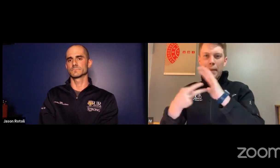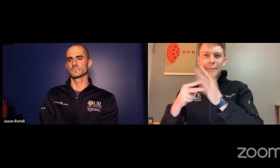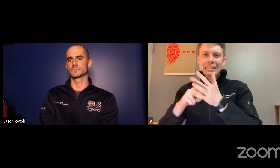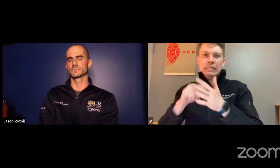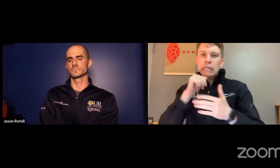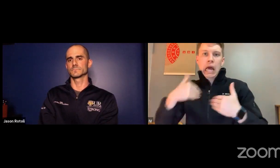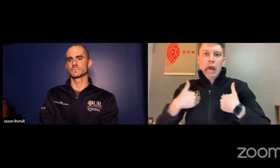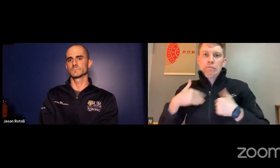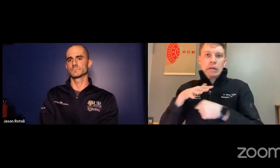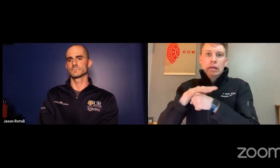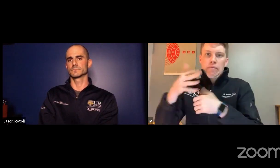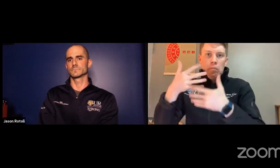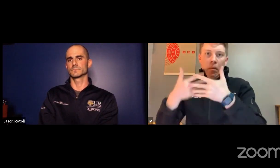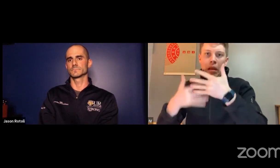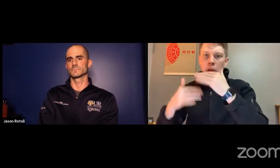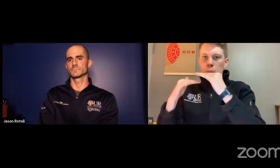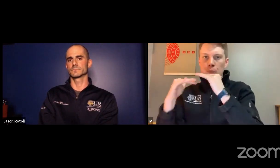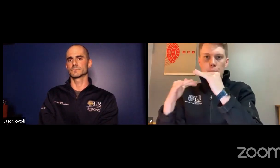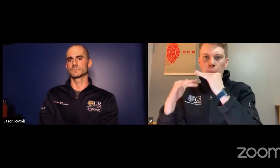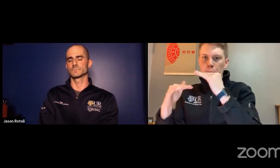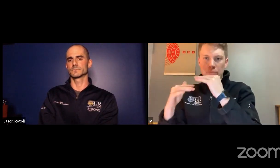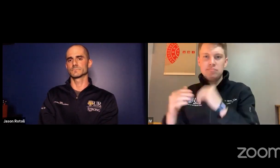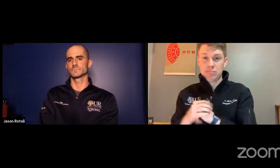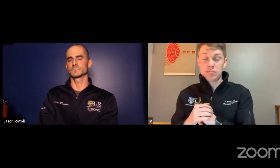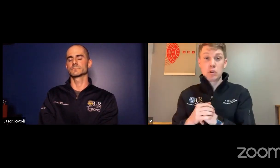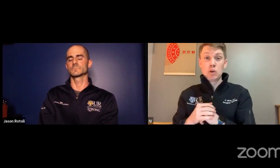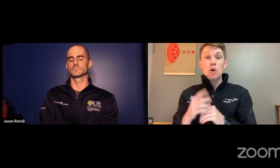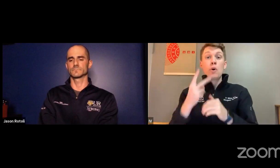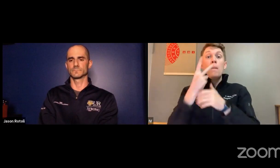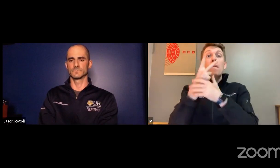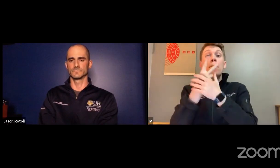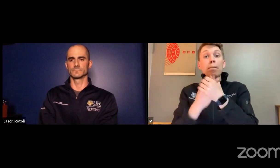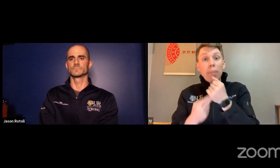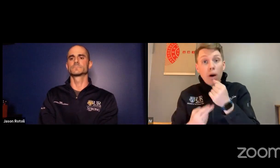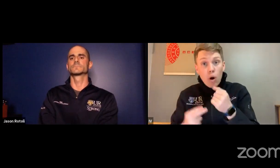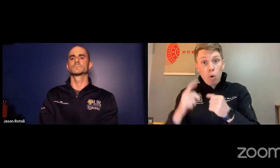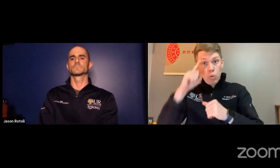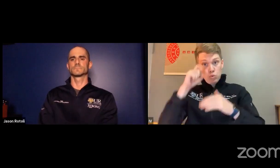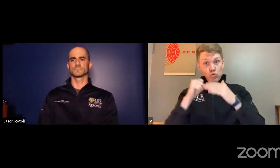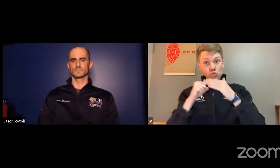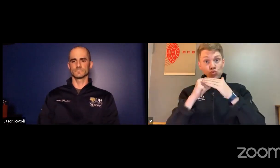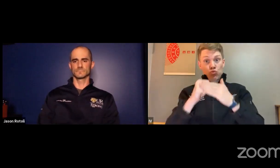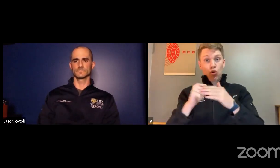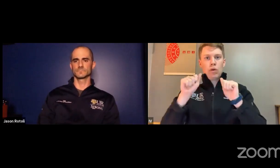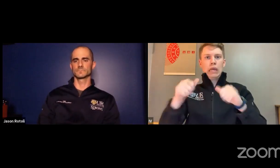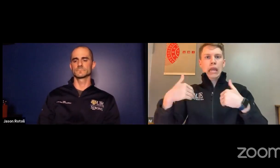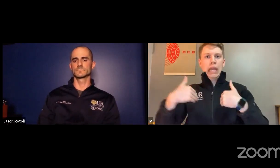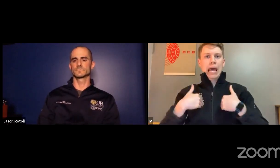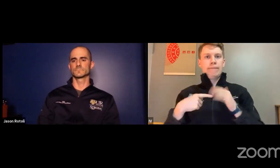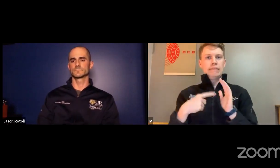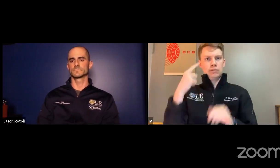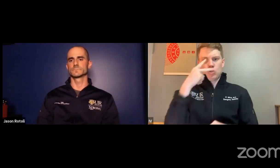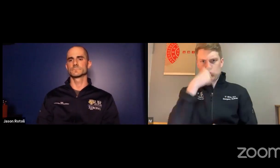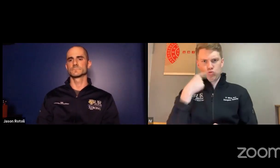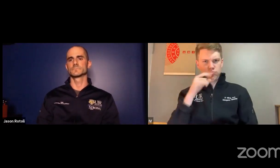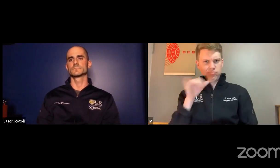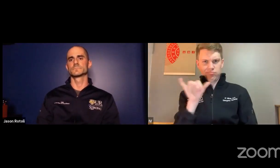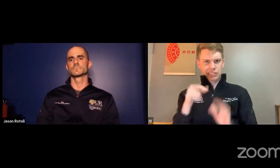And again, that doesn't mean there's no leak now in your blood vessel. What happens is, it's blocked. The blood cannot